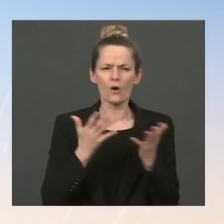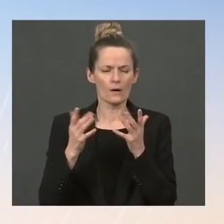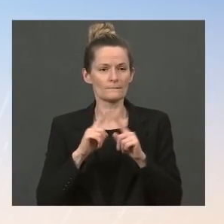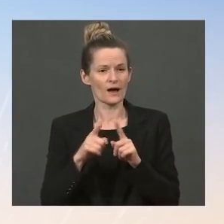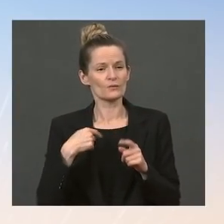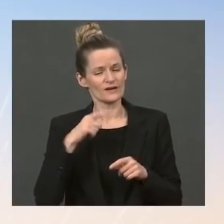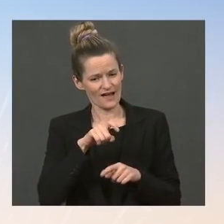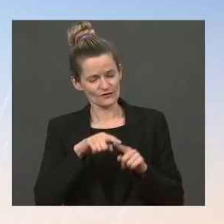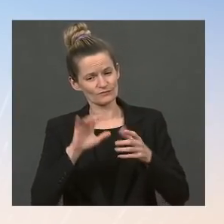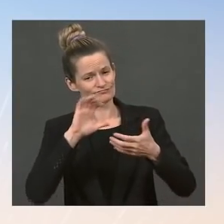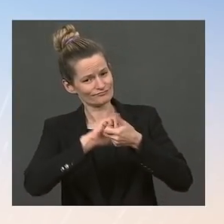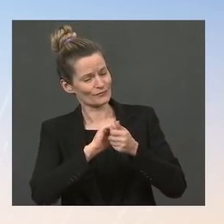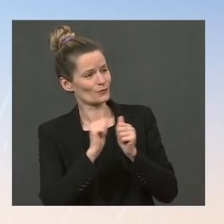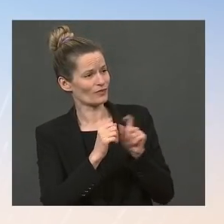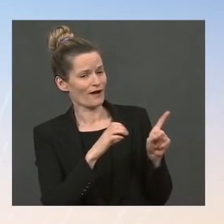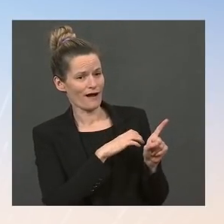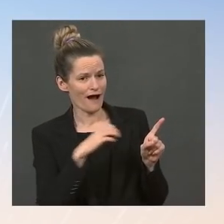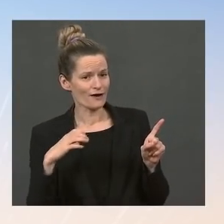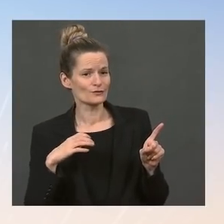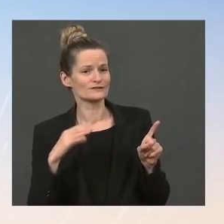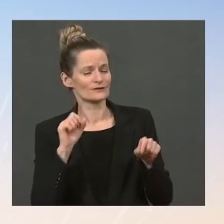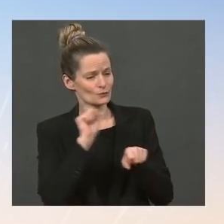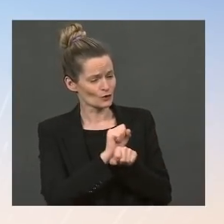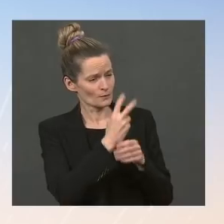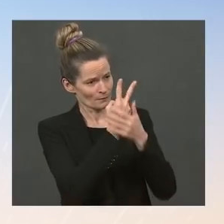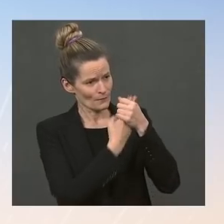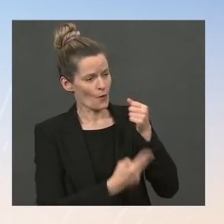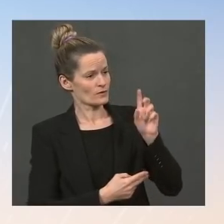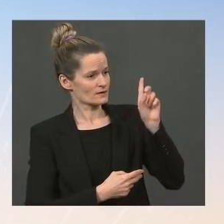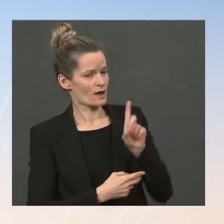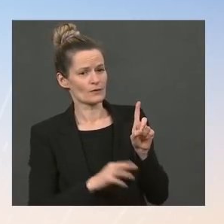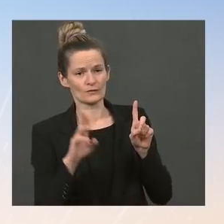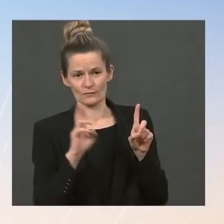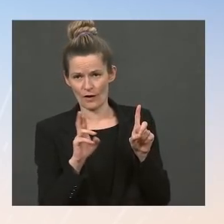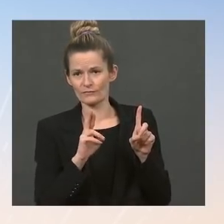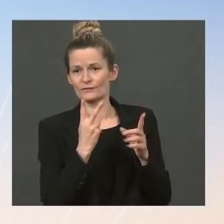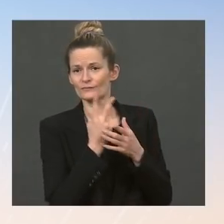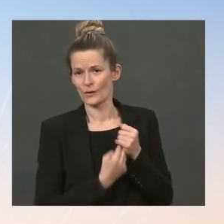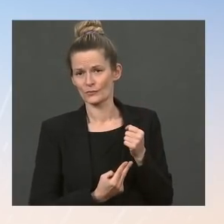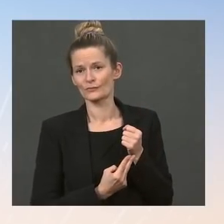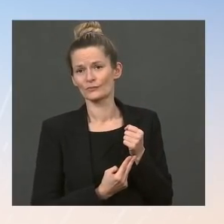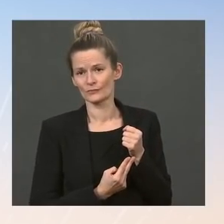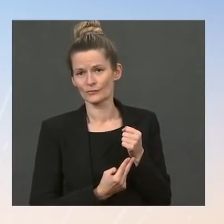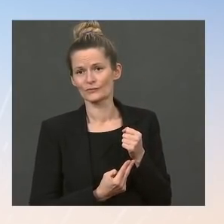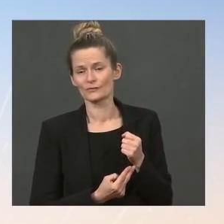as it has been in the past. The Press: And then just one more, since Josh stole my Fed question. FDA --